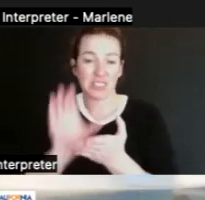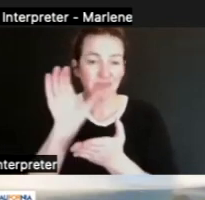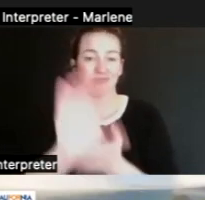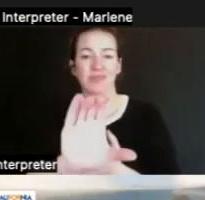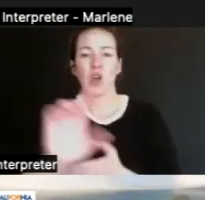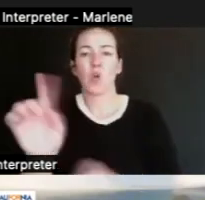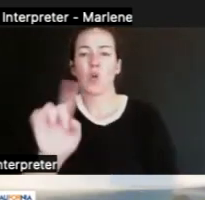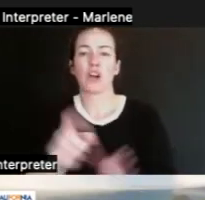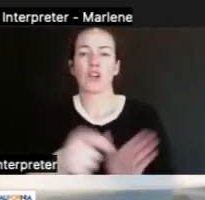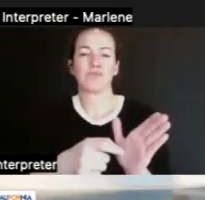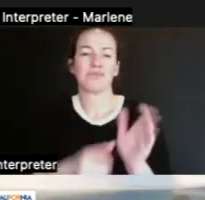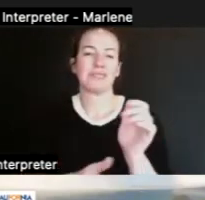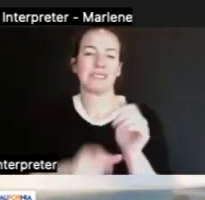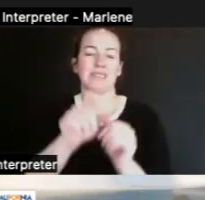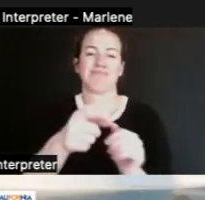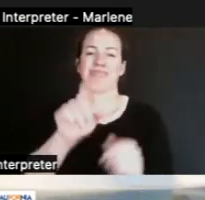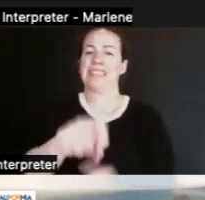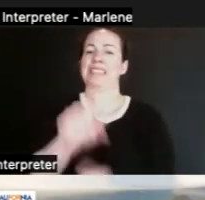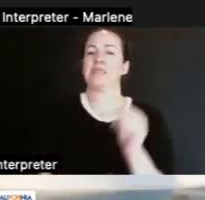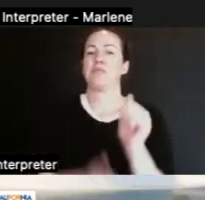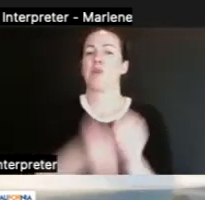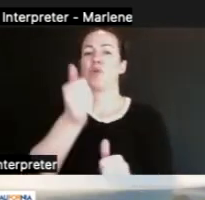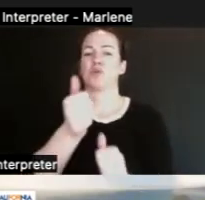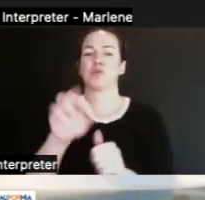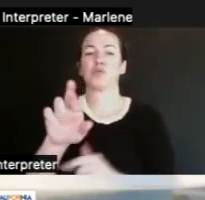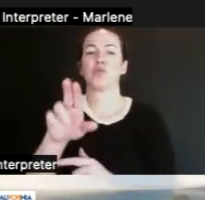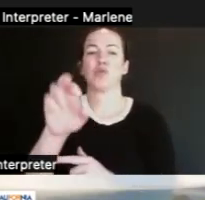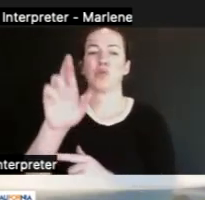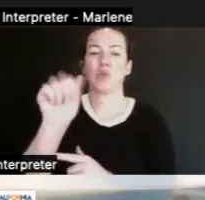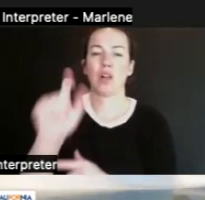and rural areas of poverty, but two, that they're sustainable so that we can get landlords to go,